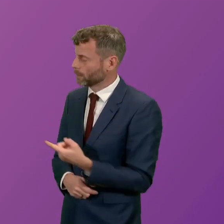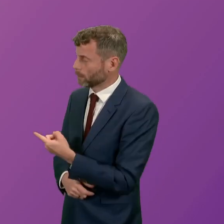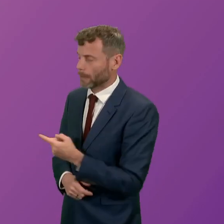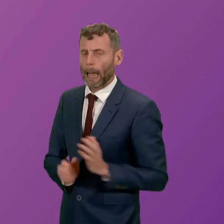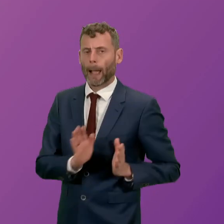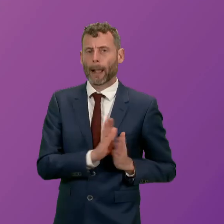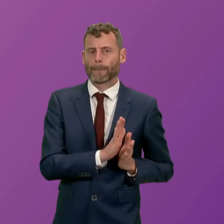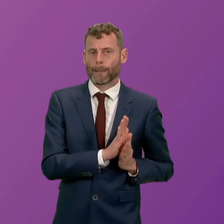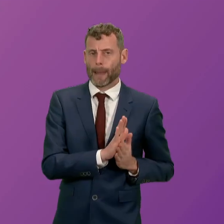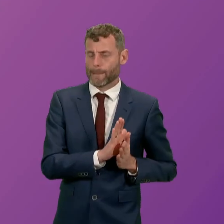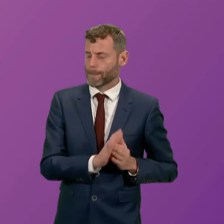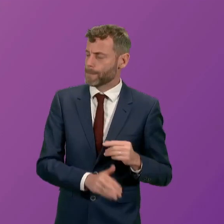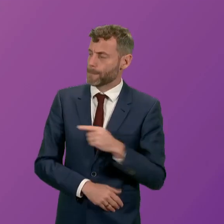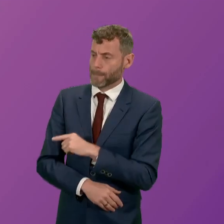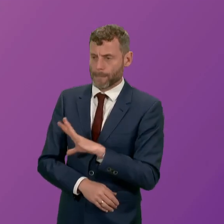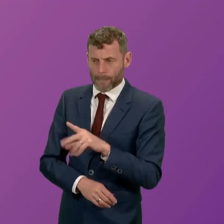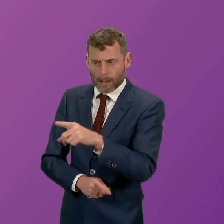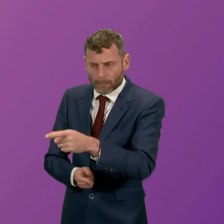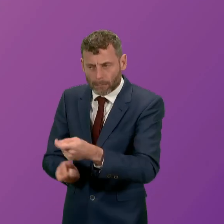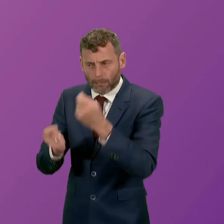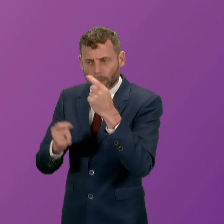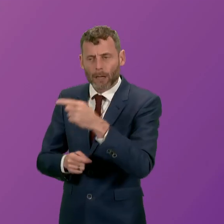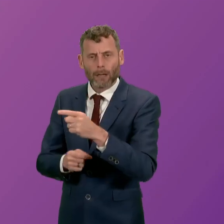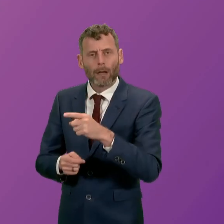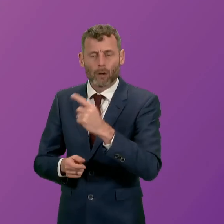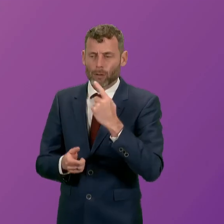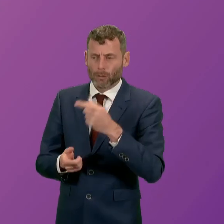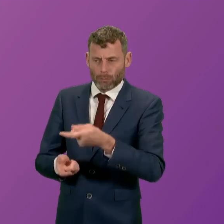Obviously, I want to make sure that the types of services that Mr Choudhury has